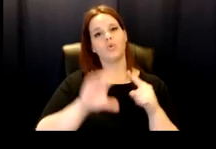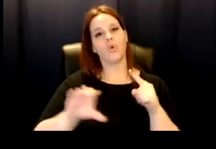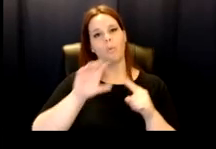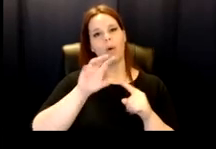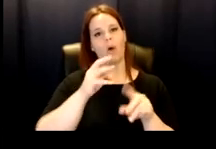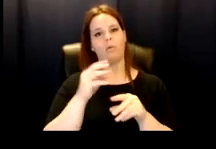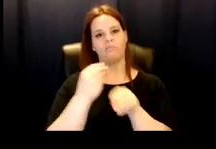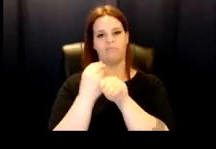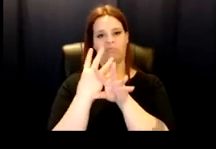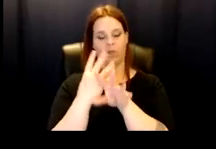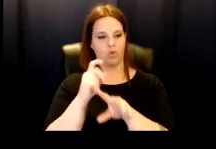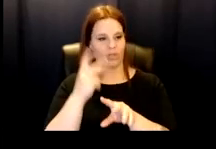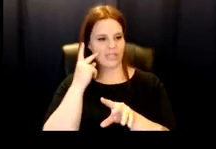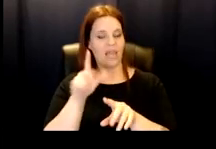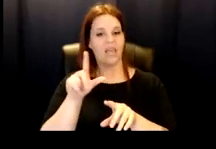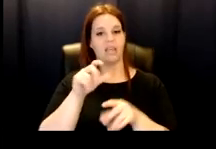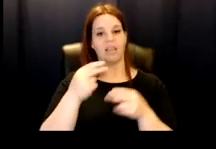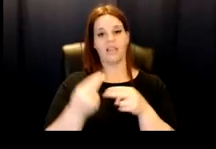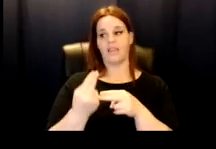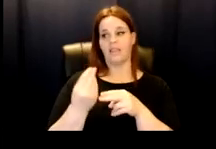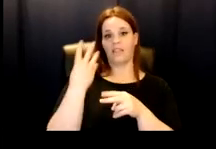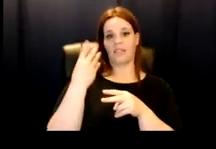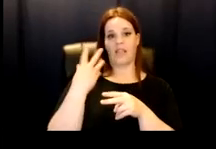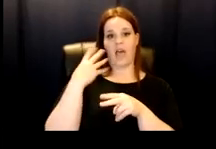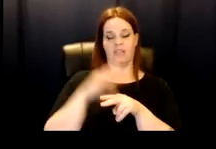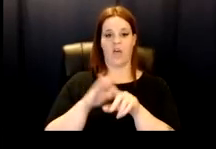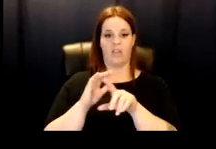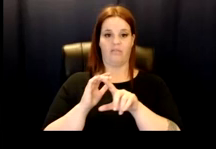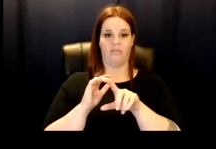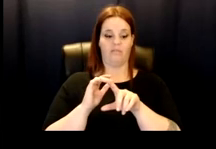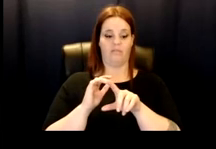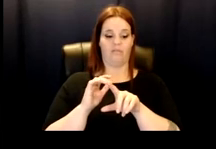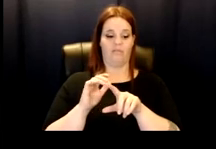slides on the right, and the presenter and ASL interpreter on the right. You can use